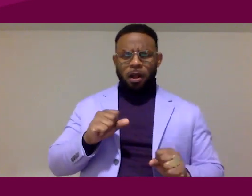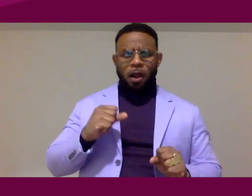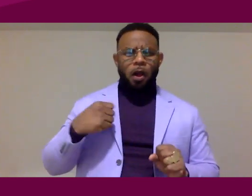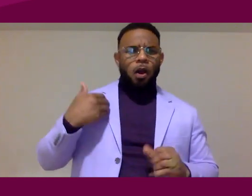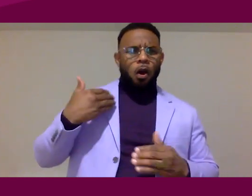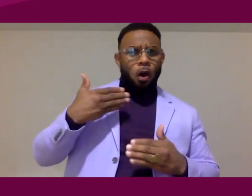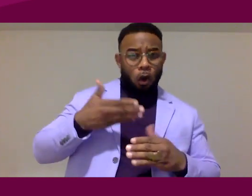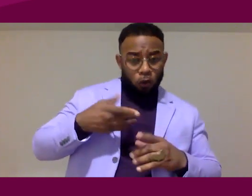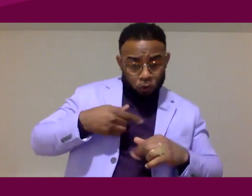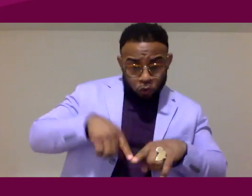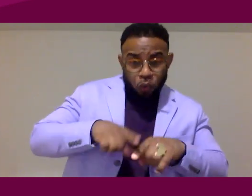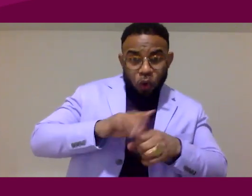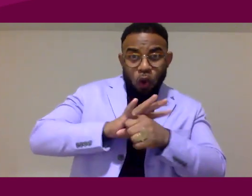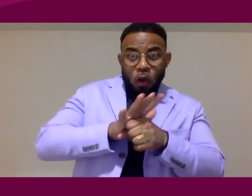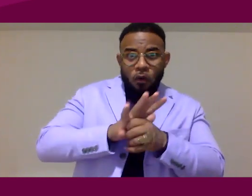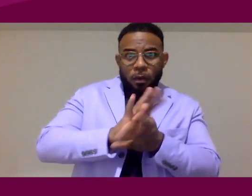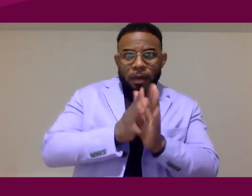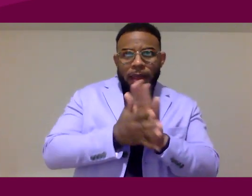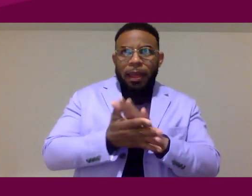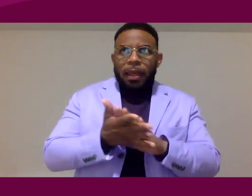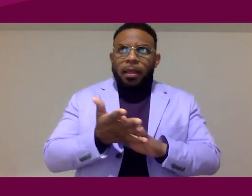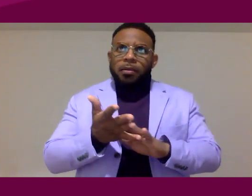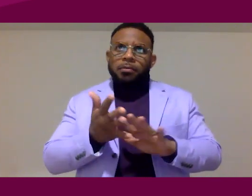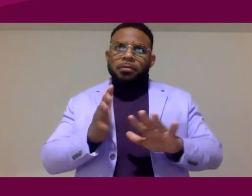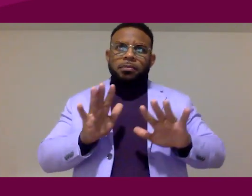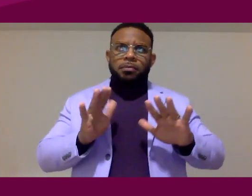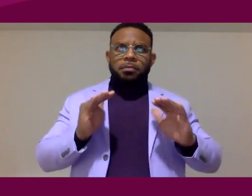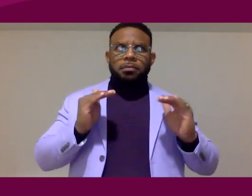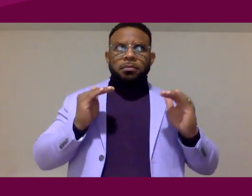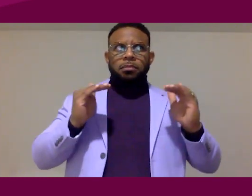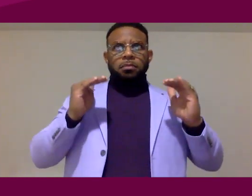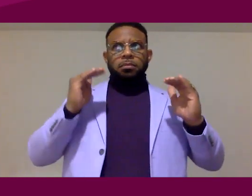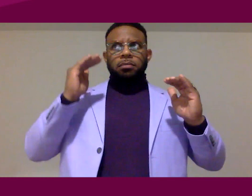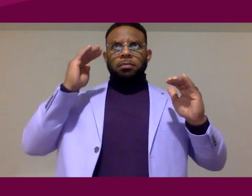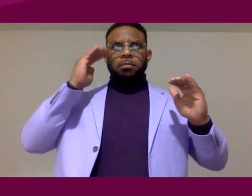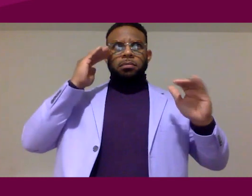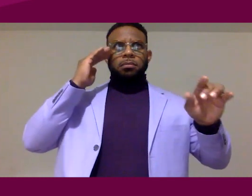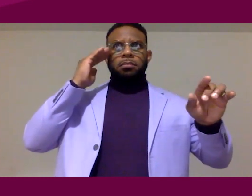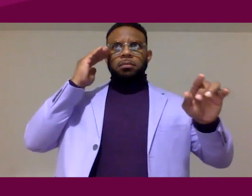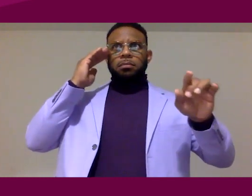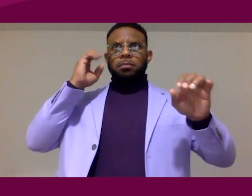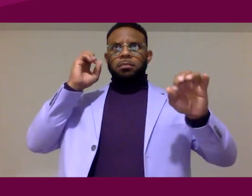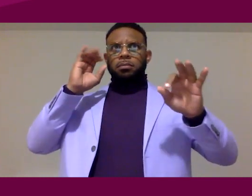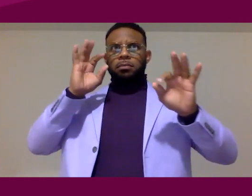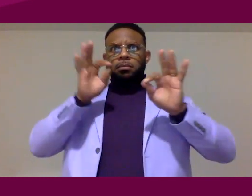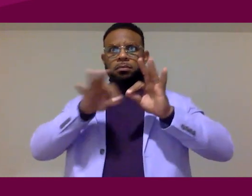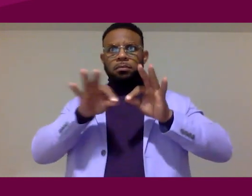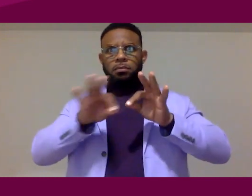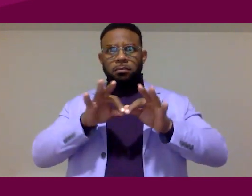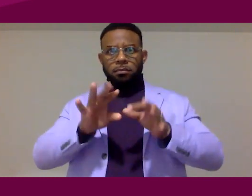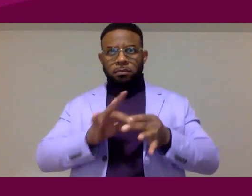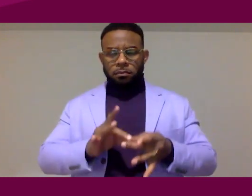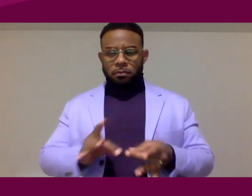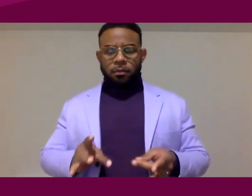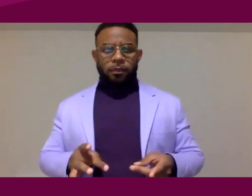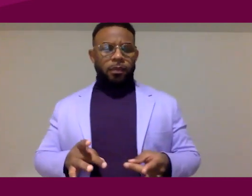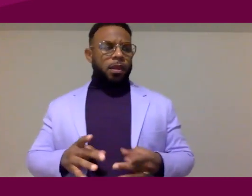Over COVID, there became this sort of hyperawareness of captions, for example.